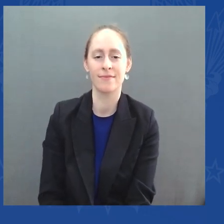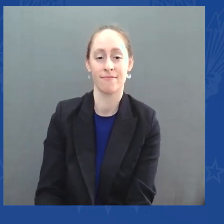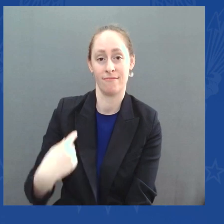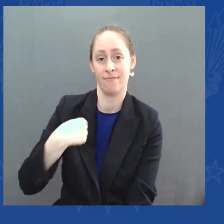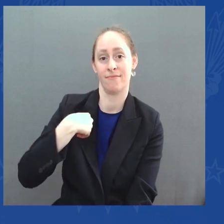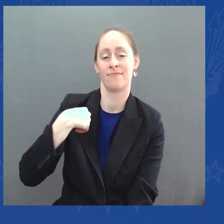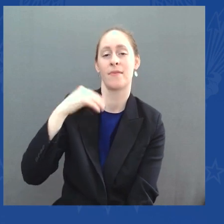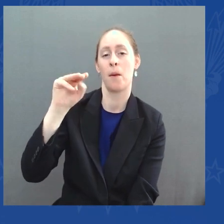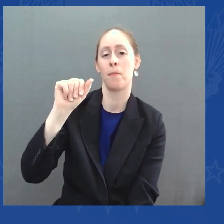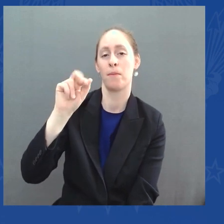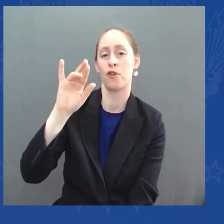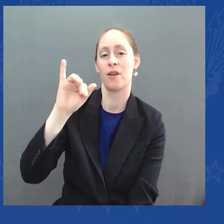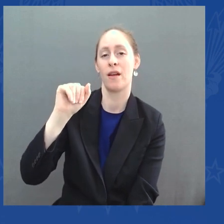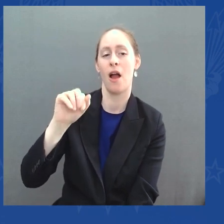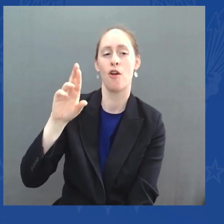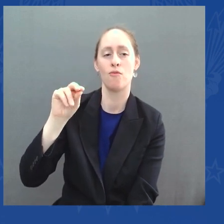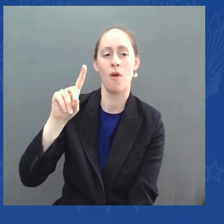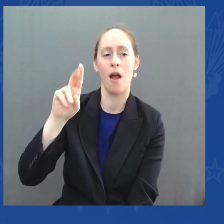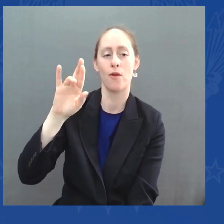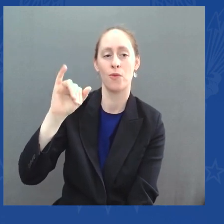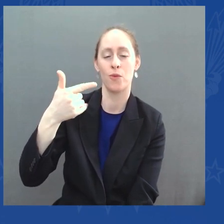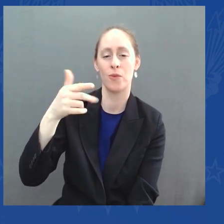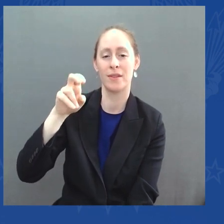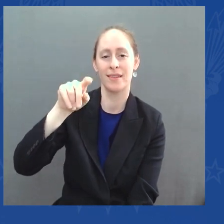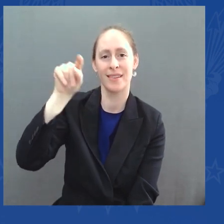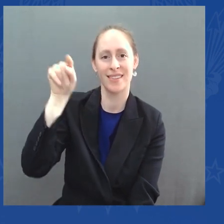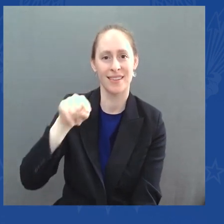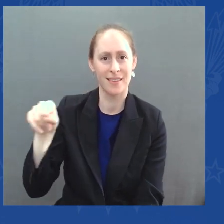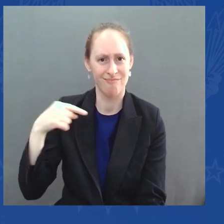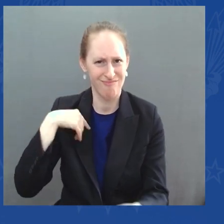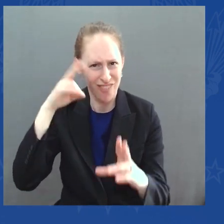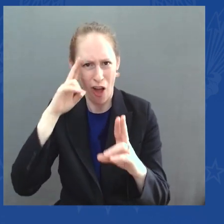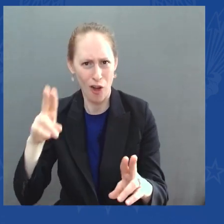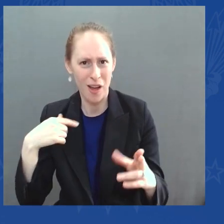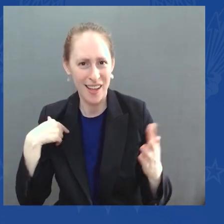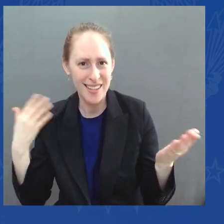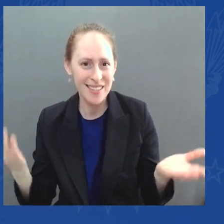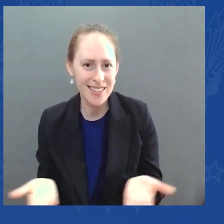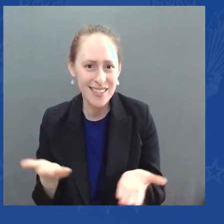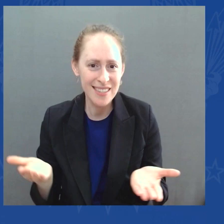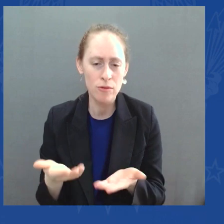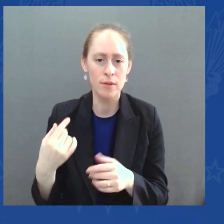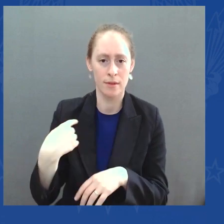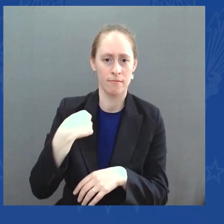I'm currently an apprentice truck driver at Nephi. My road to get to this point was very unique.